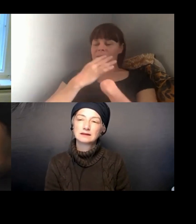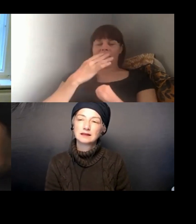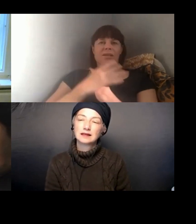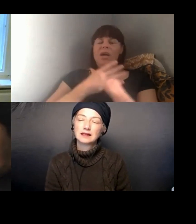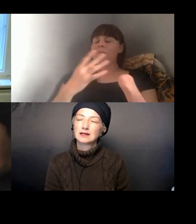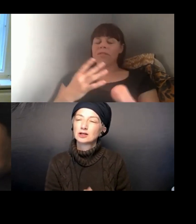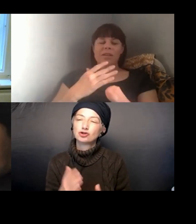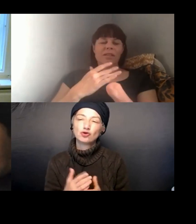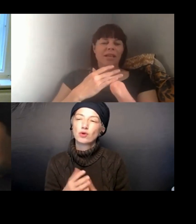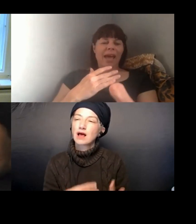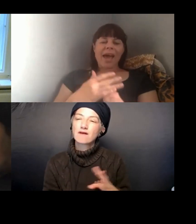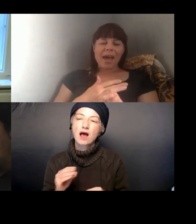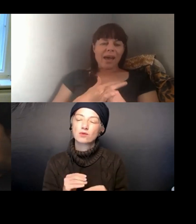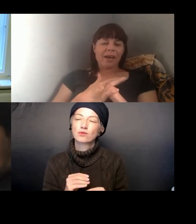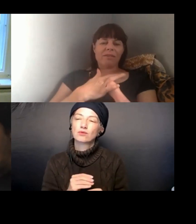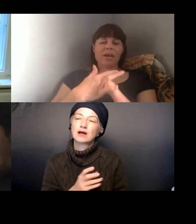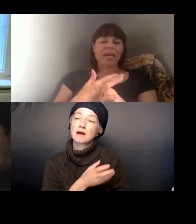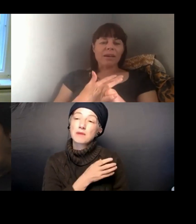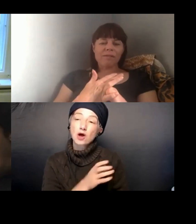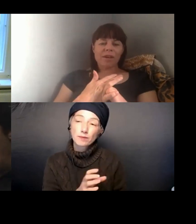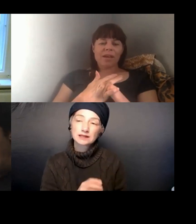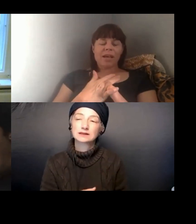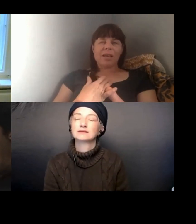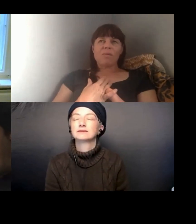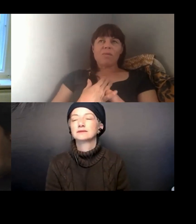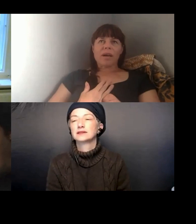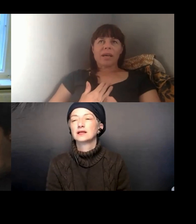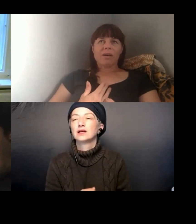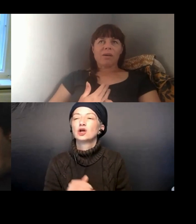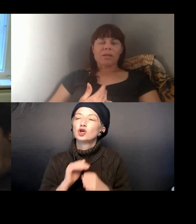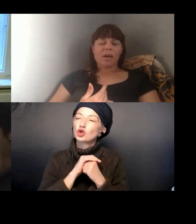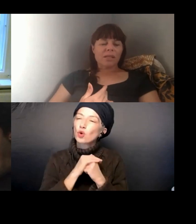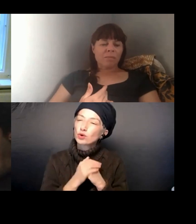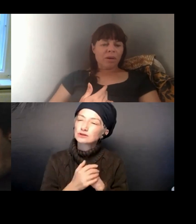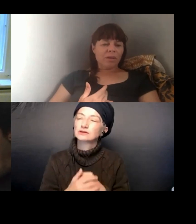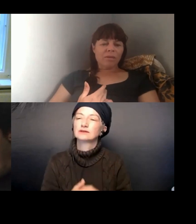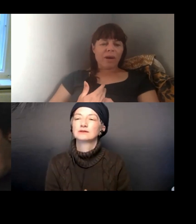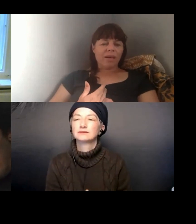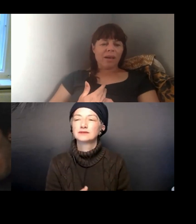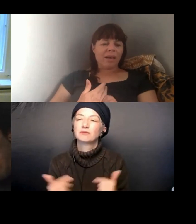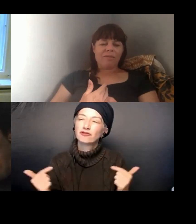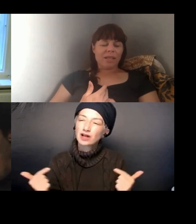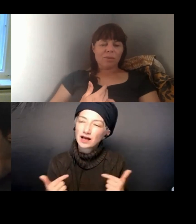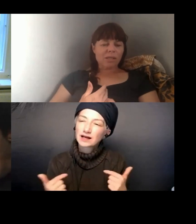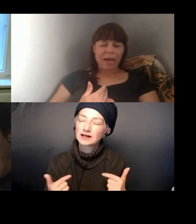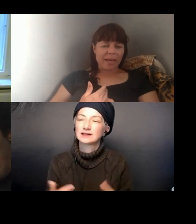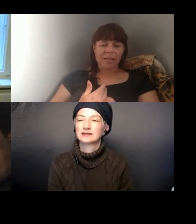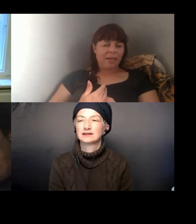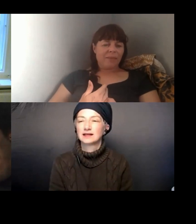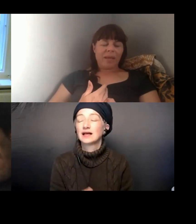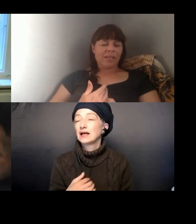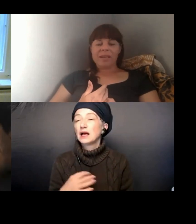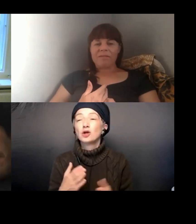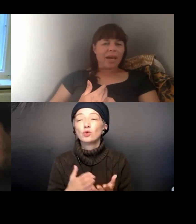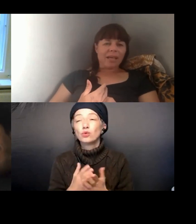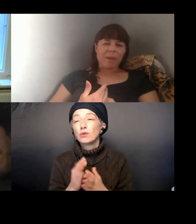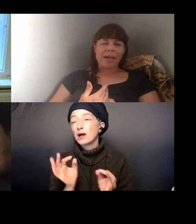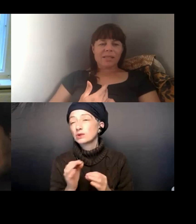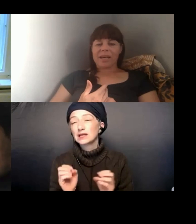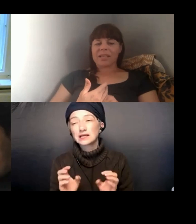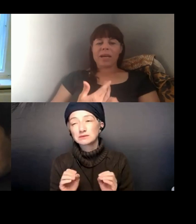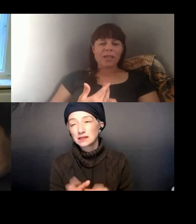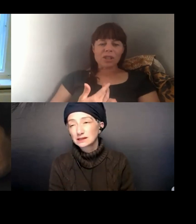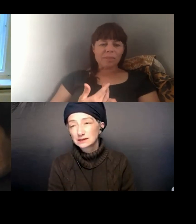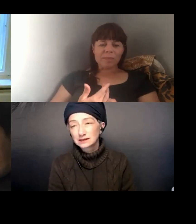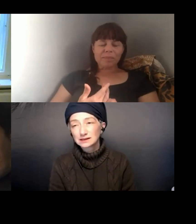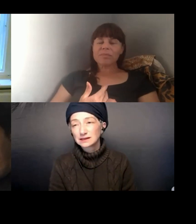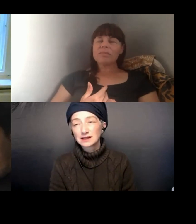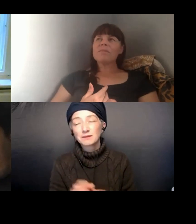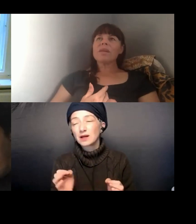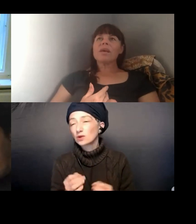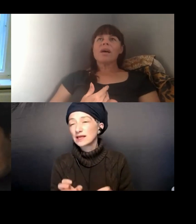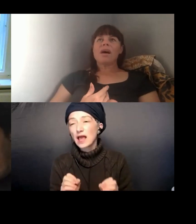comfort and care and relief in working alongside someone when I never need to explain and I never expect explanation.